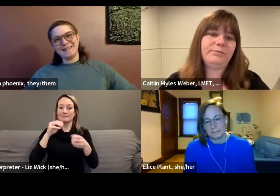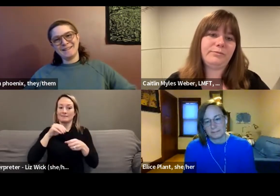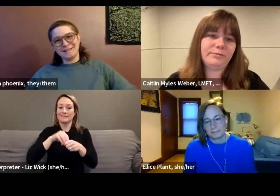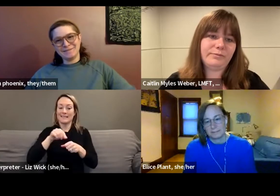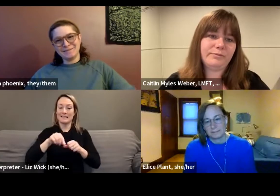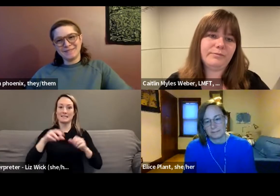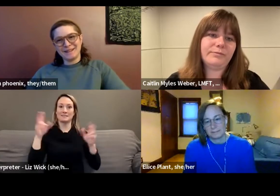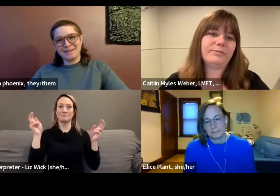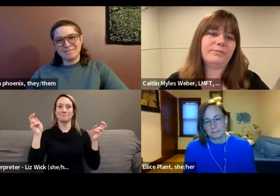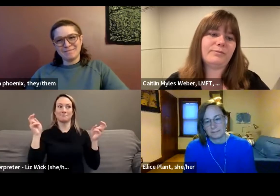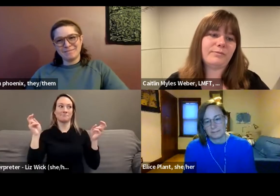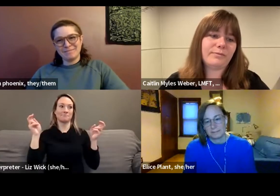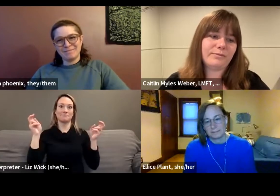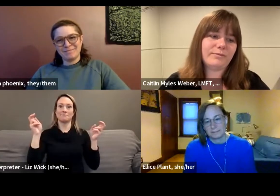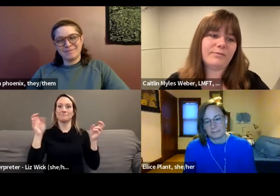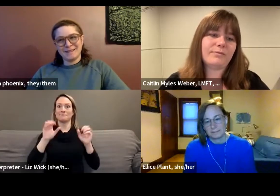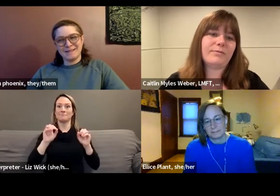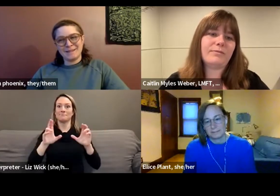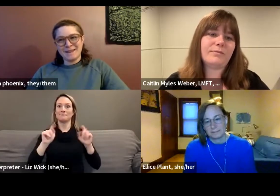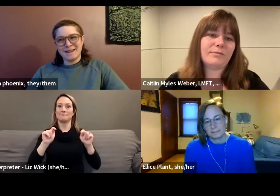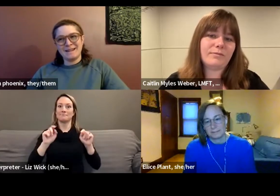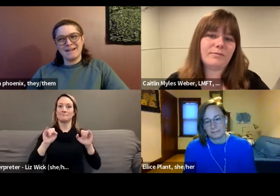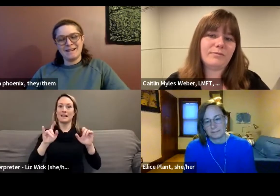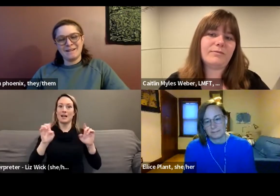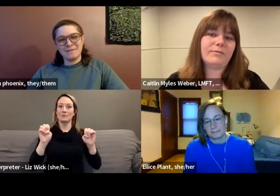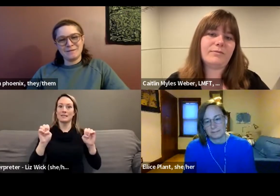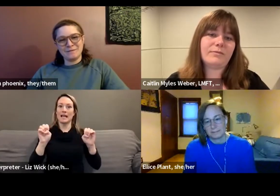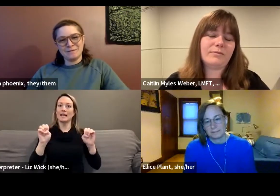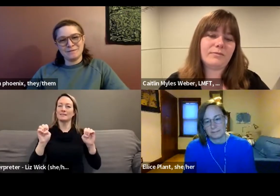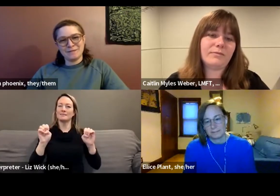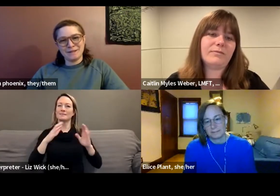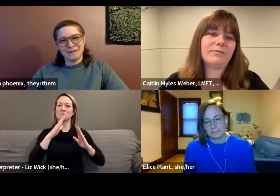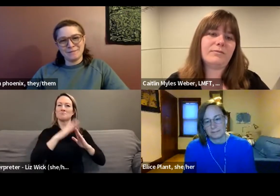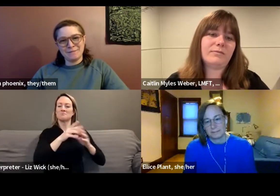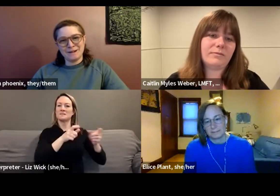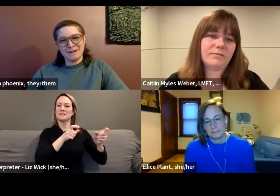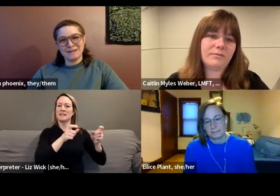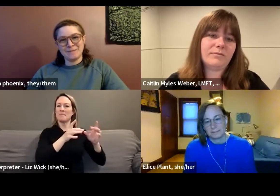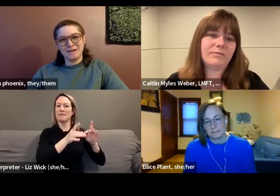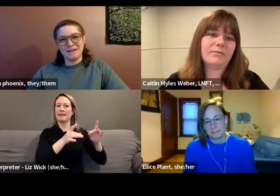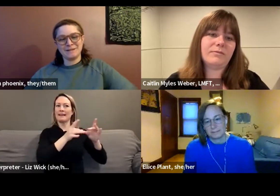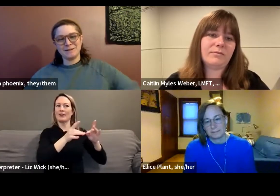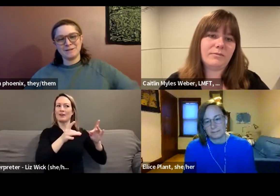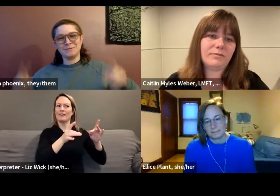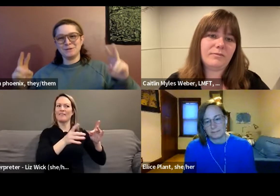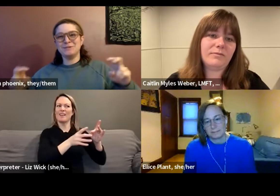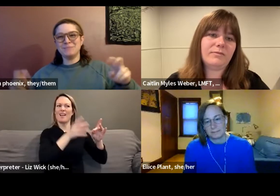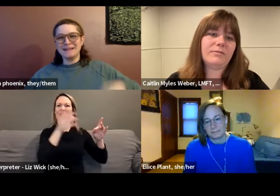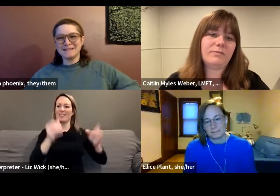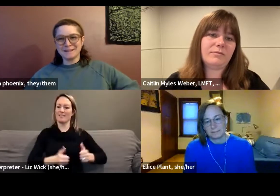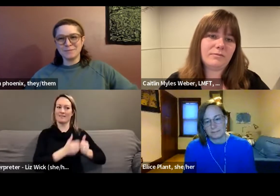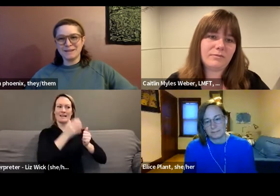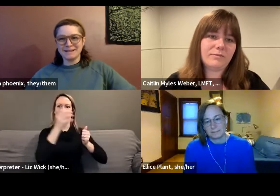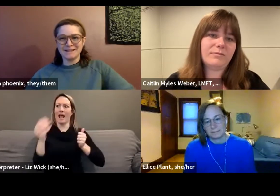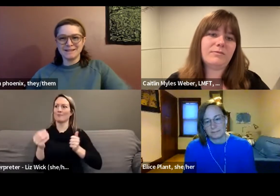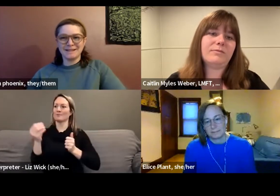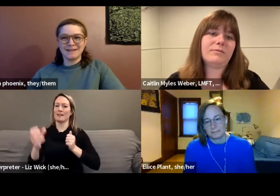the dominant narrative of what our experience should be as humans.